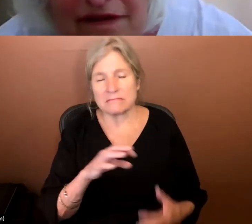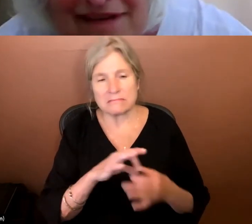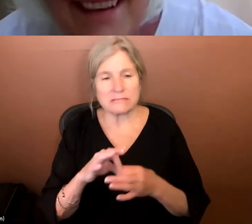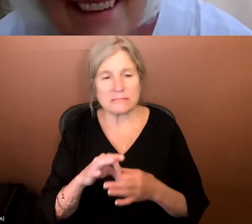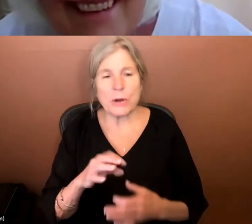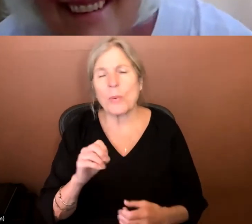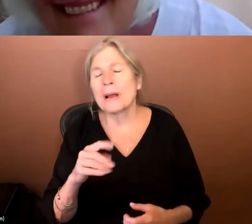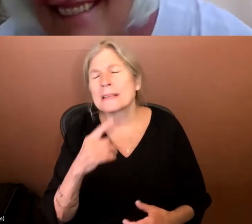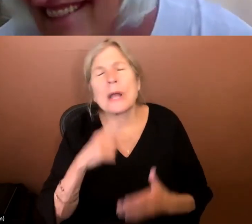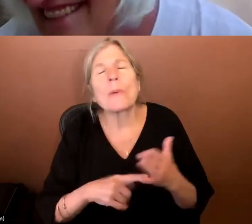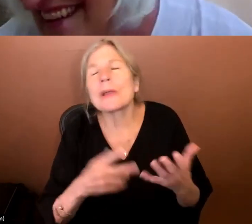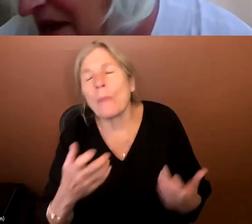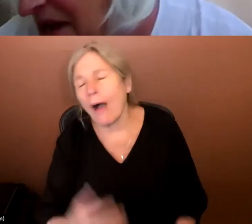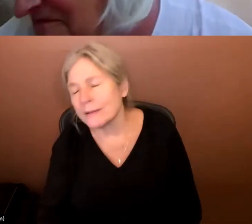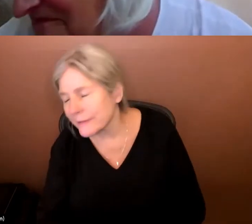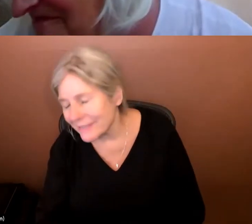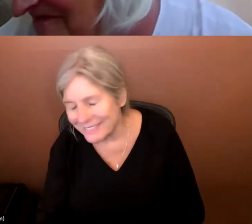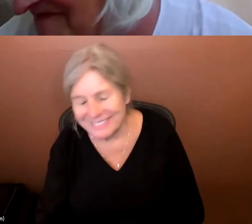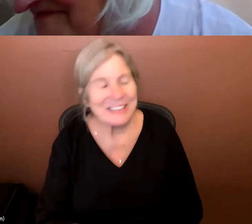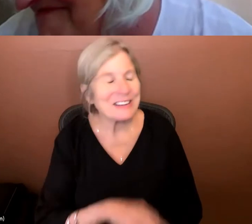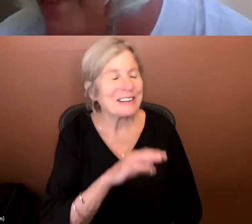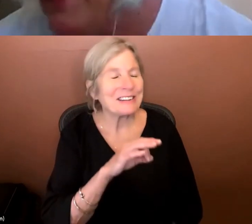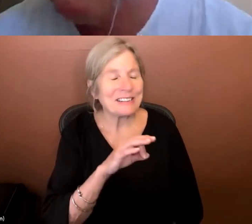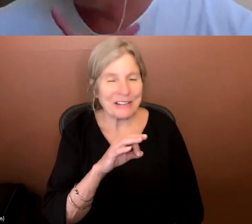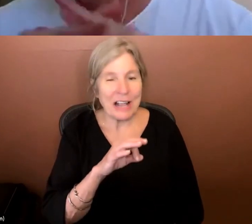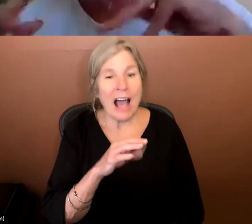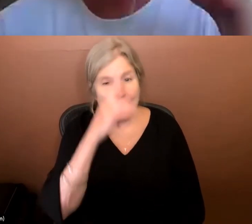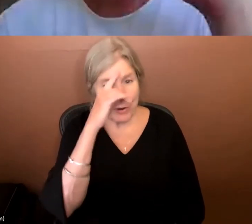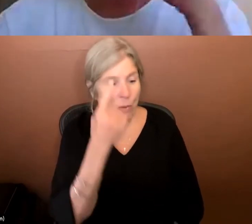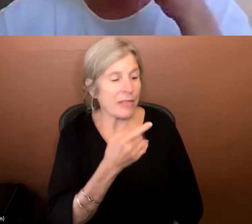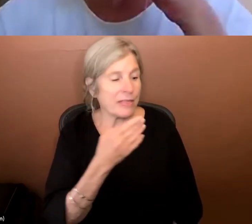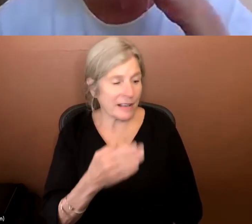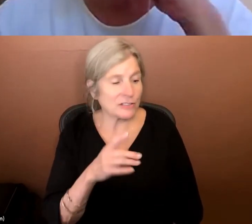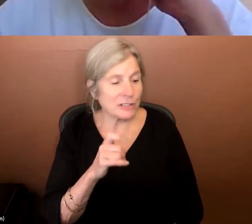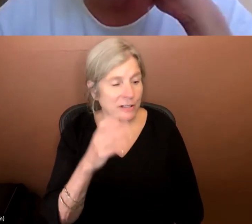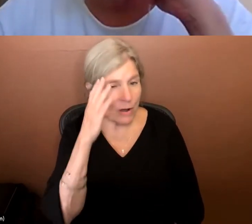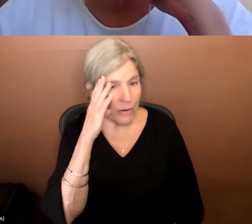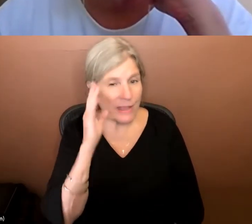Frank Welte: I think one thing to be aware of, I think we're